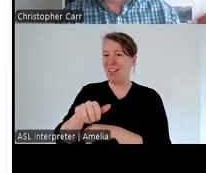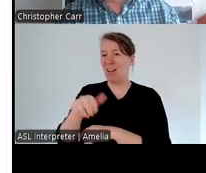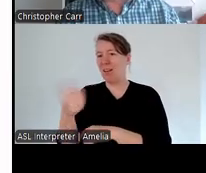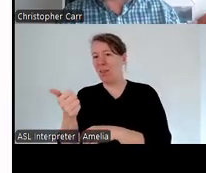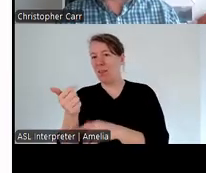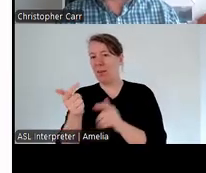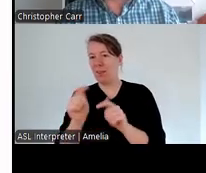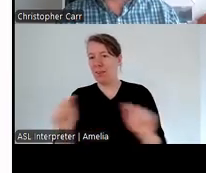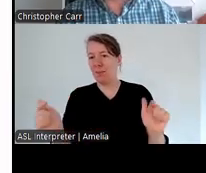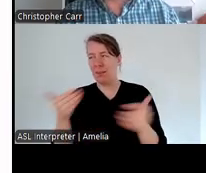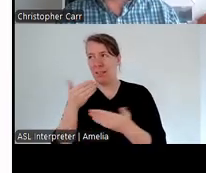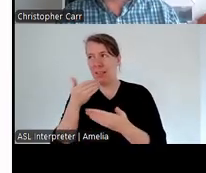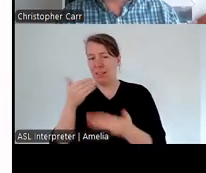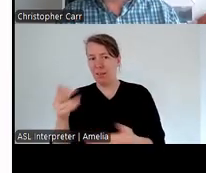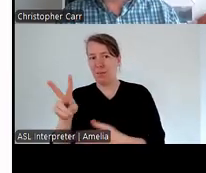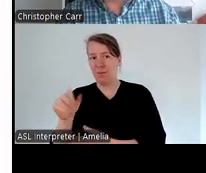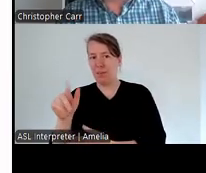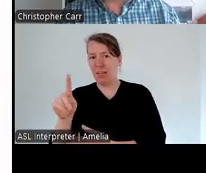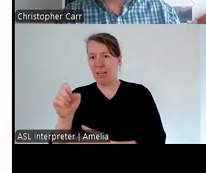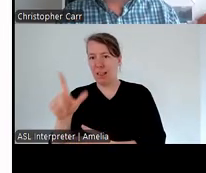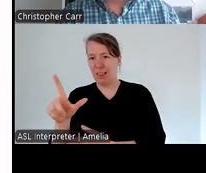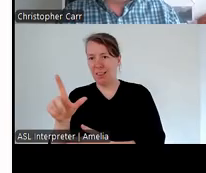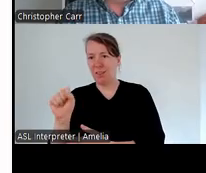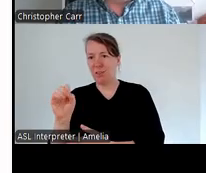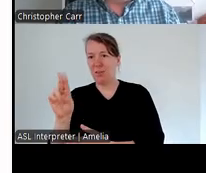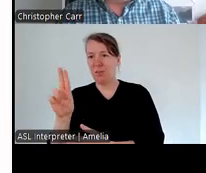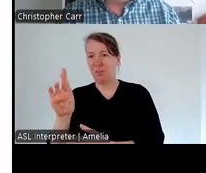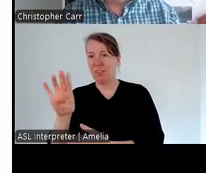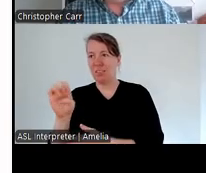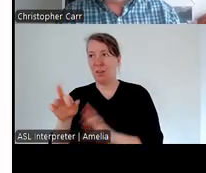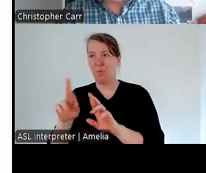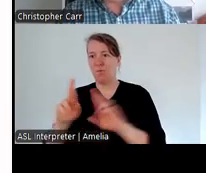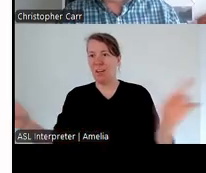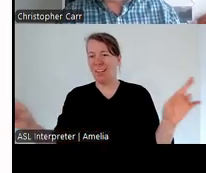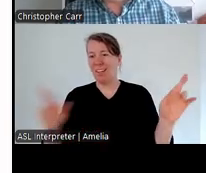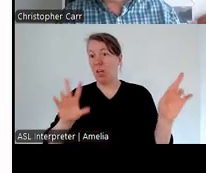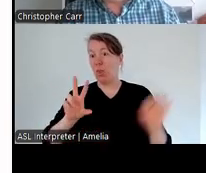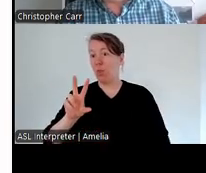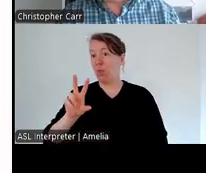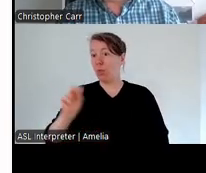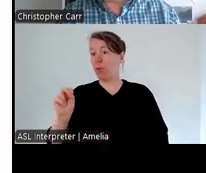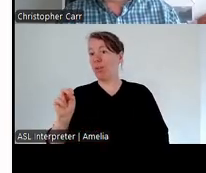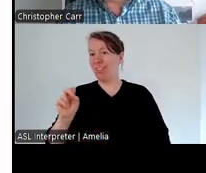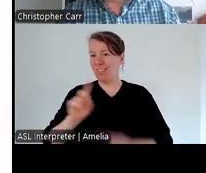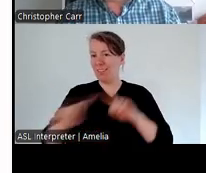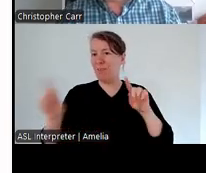And thanks to VitalSource we have over 30 languages ready to go, so with those documents